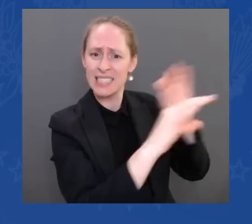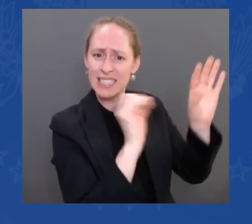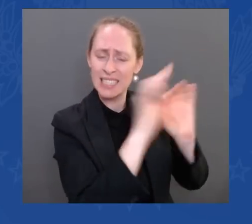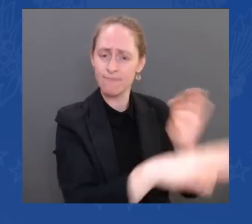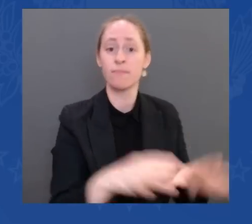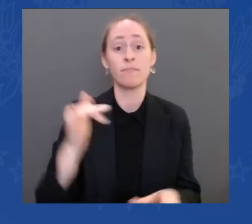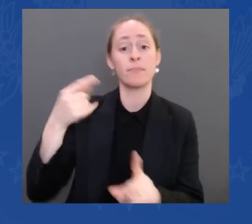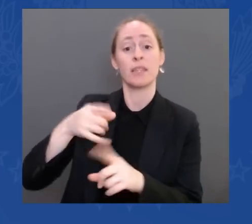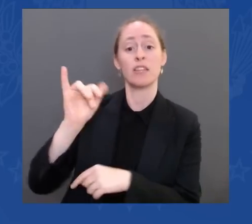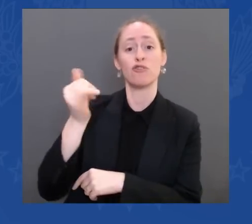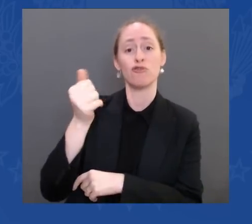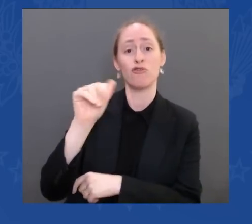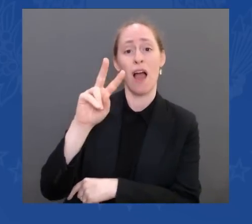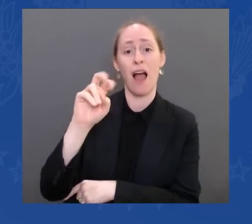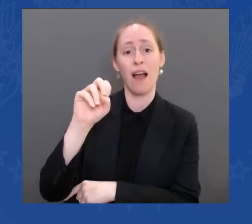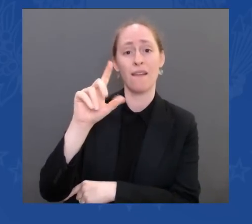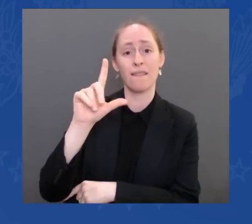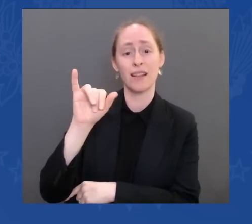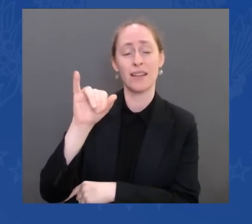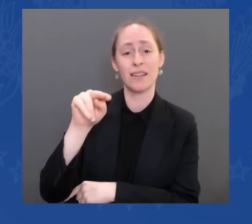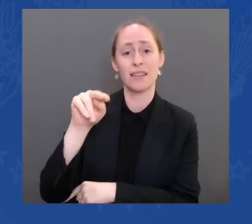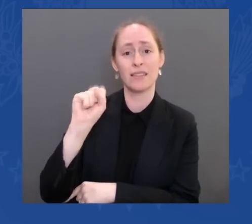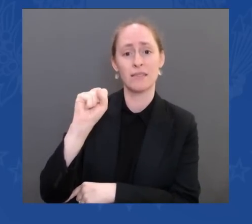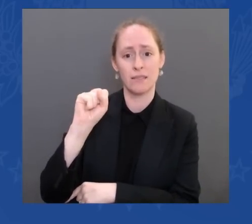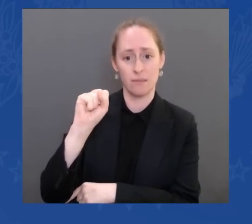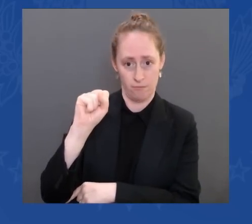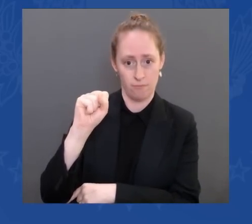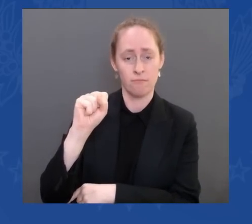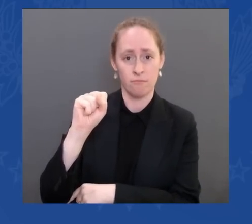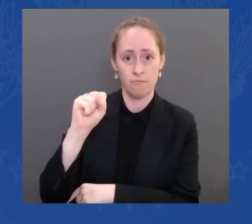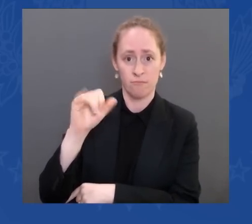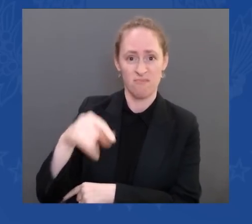You're changing people's lives. We built the weapons -- no, you really do.